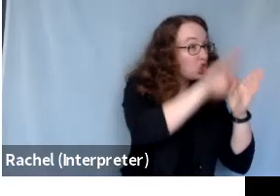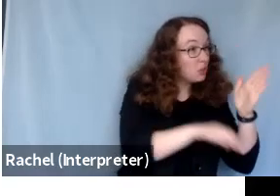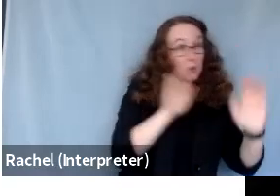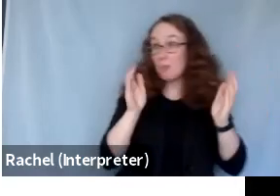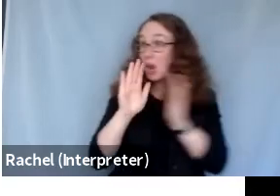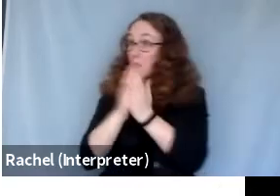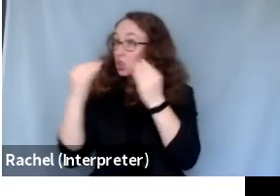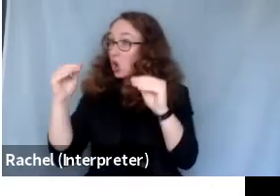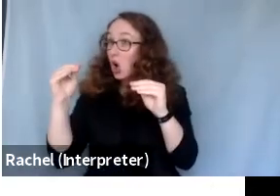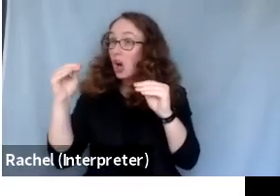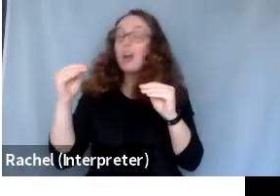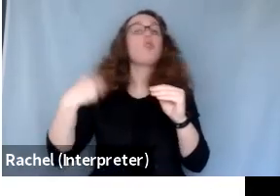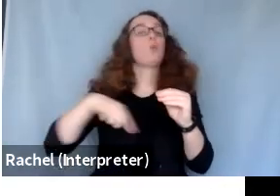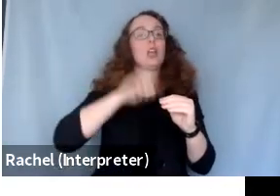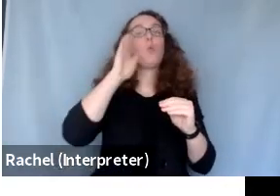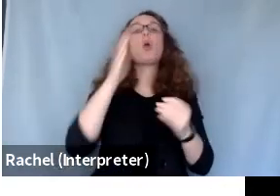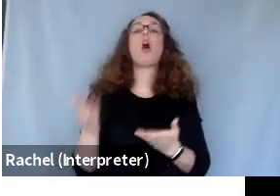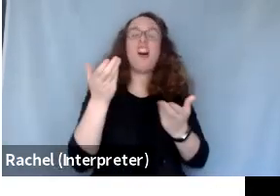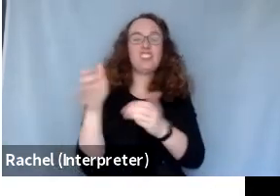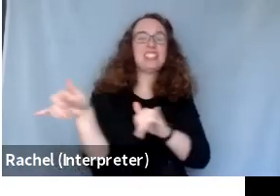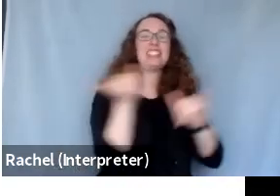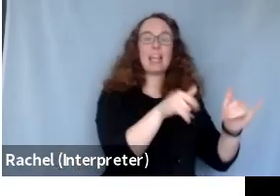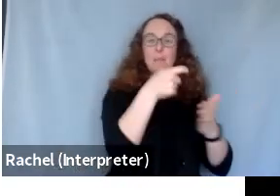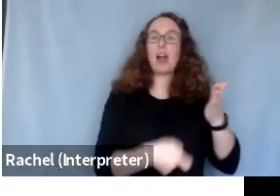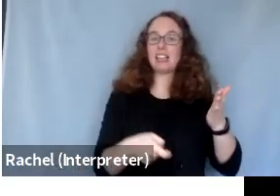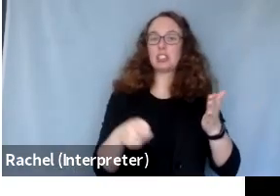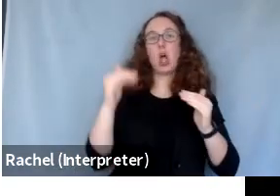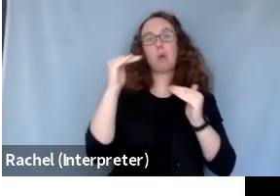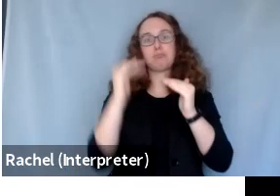you might be worth to do a little research on that as well.